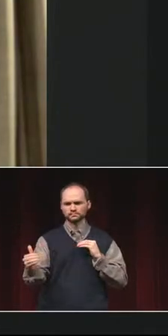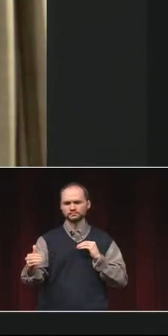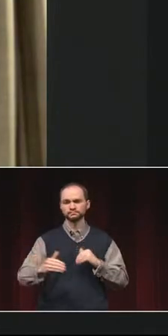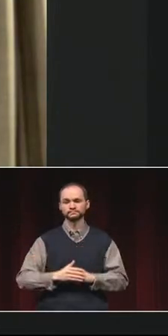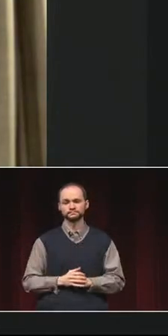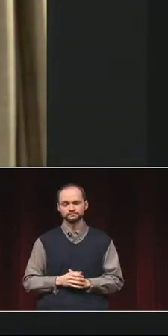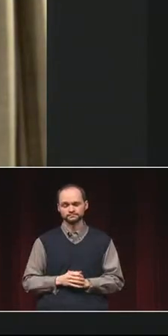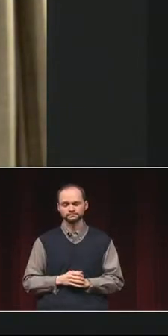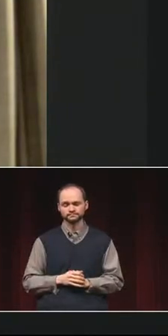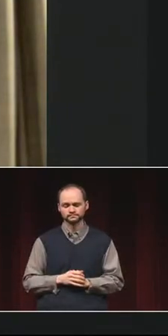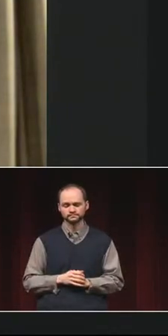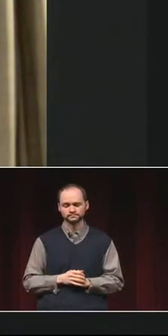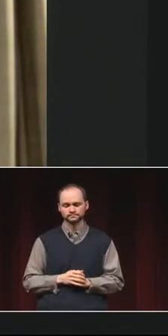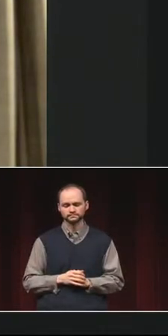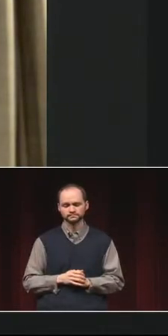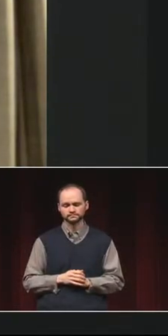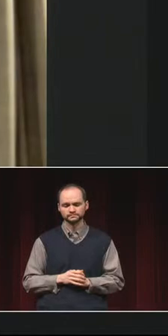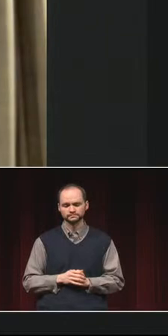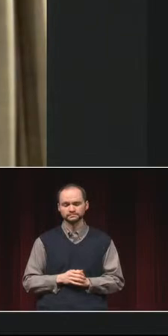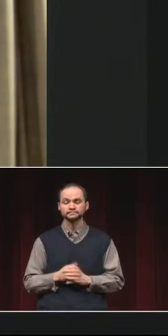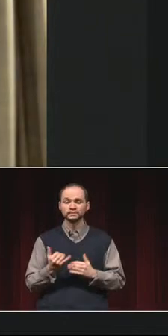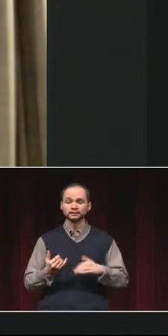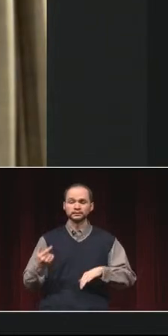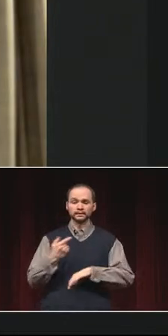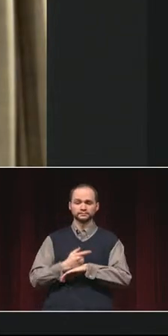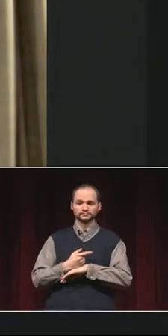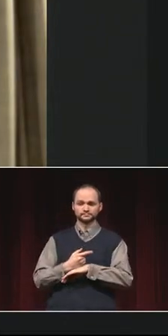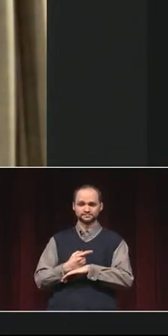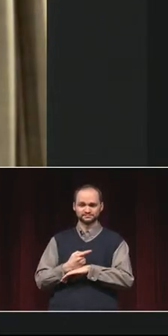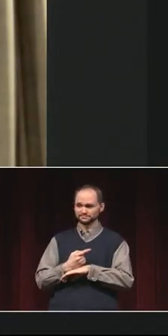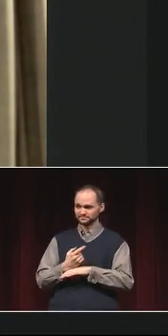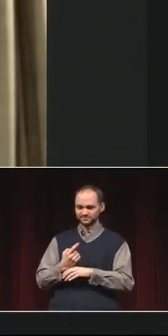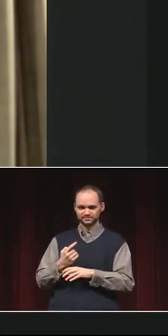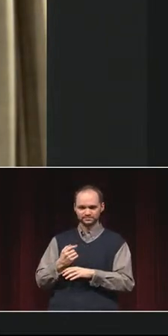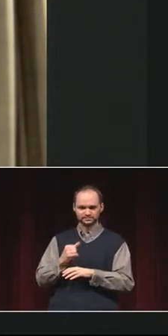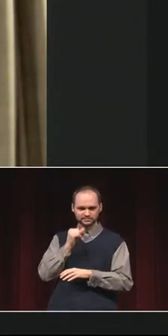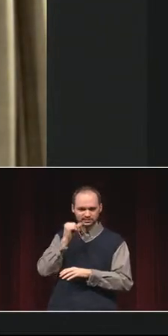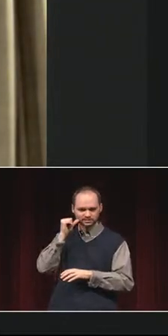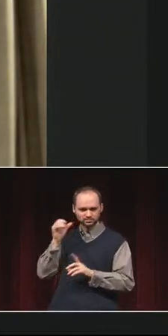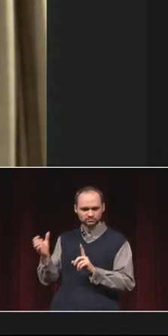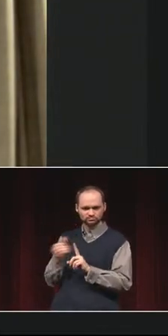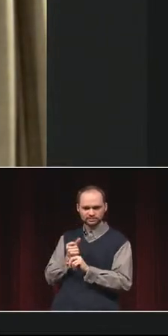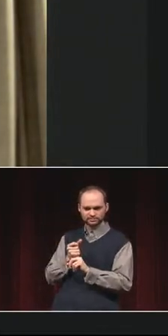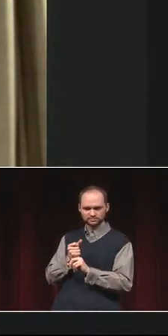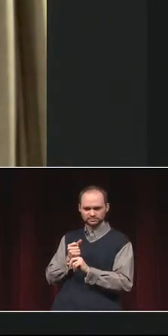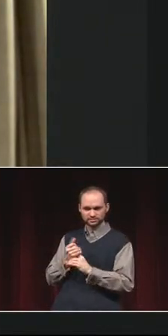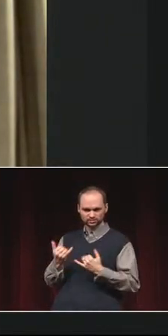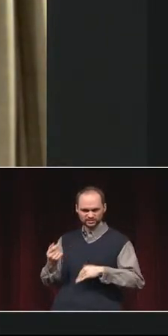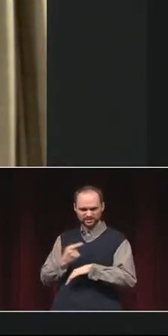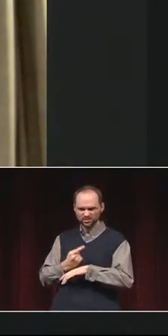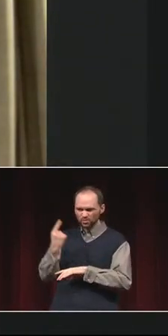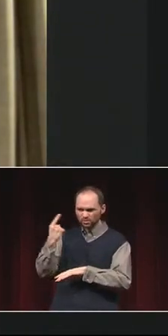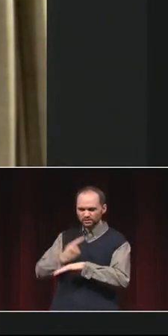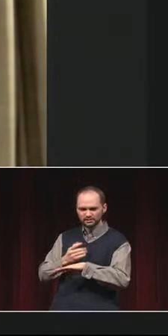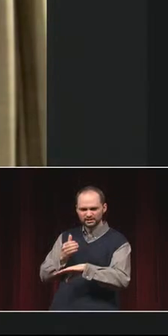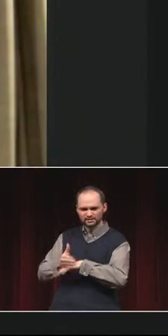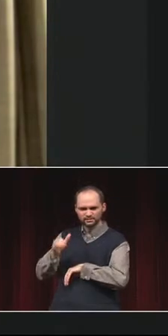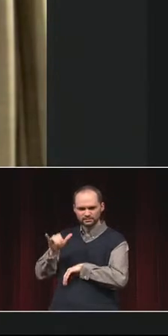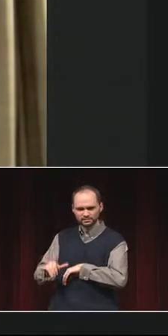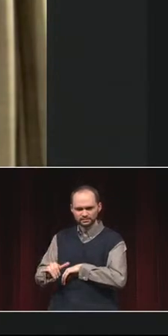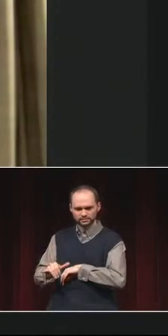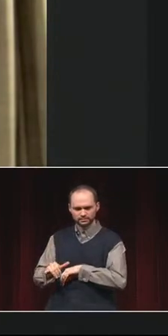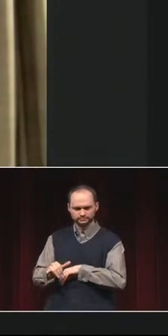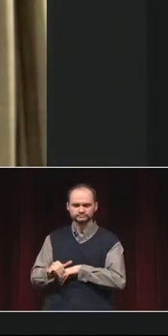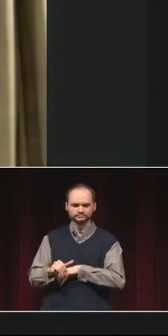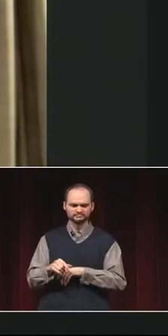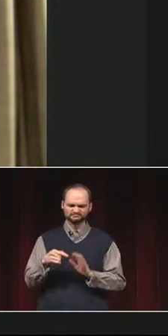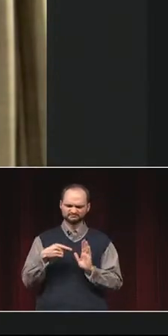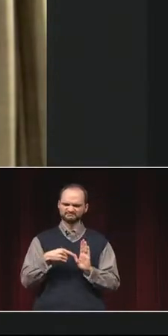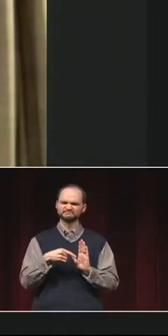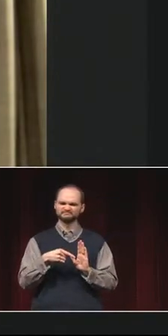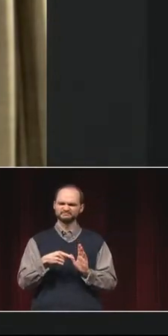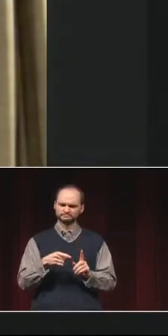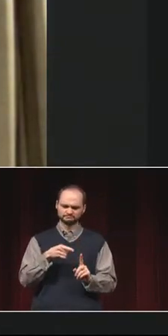Today, the day after my arrest marks the beginning of change. I can feel it just as surely as I can